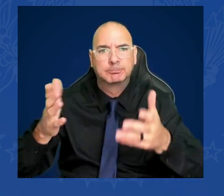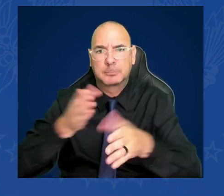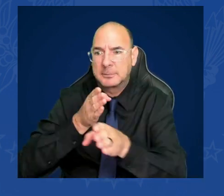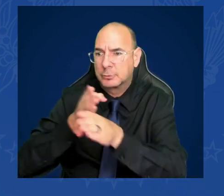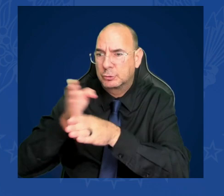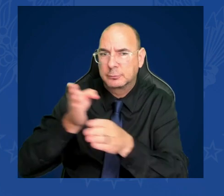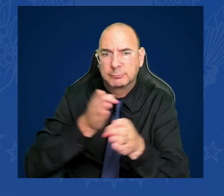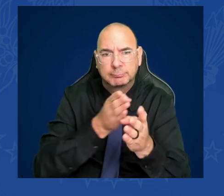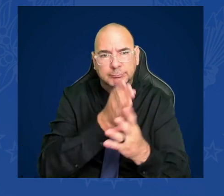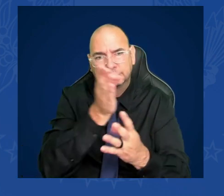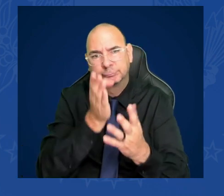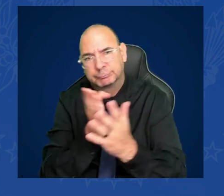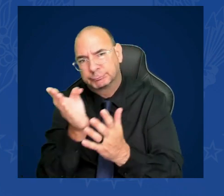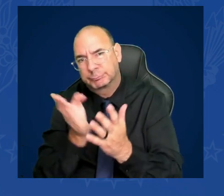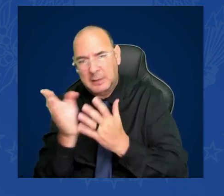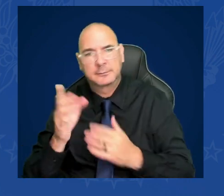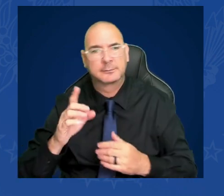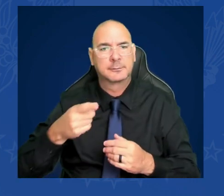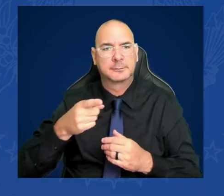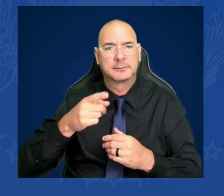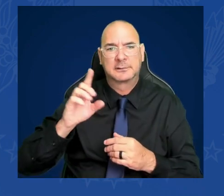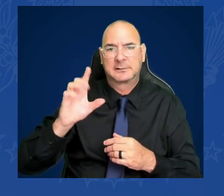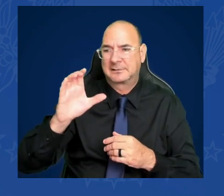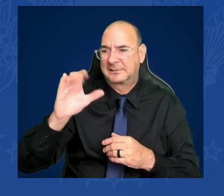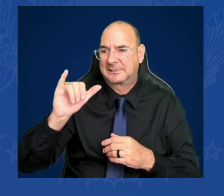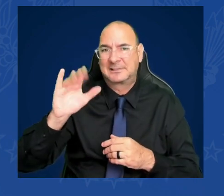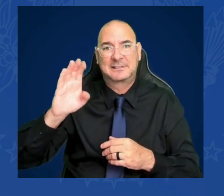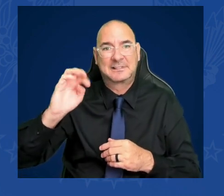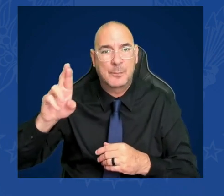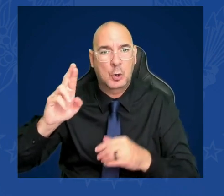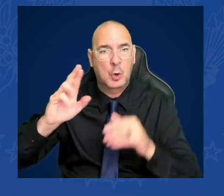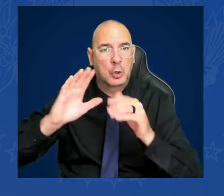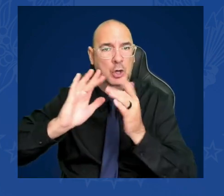you will help push our country forward into new frontiers.